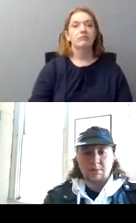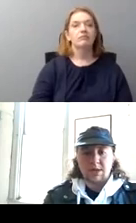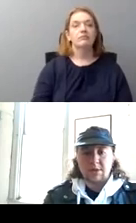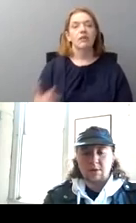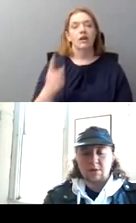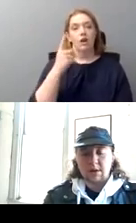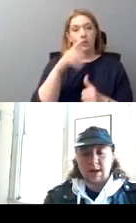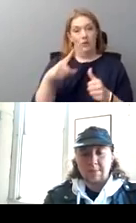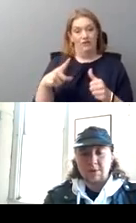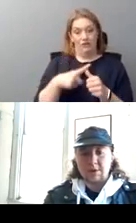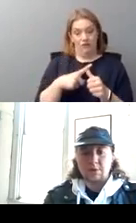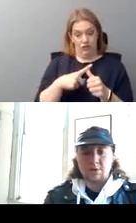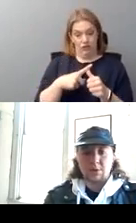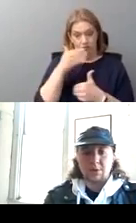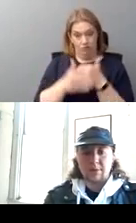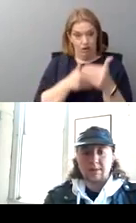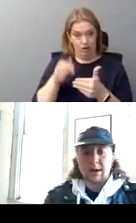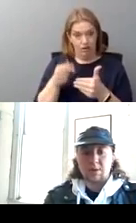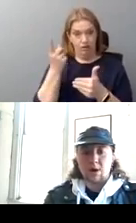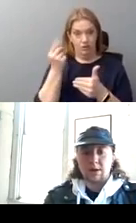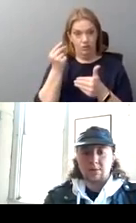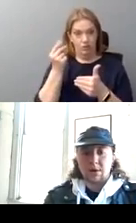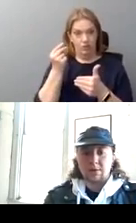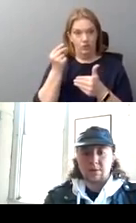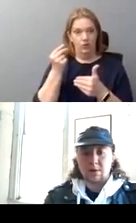David undertook at Capp Street was spurned by the sidewalk in the front of his home.